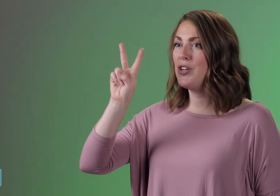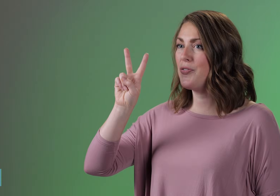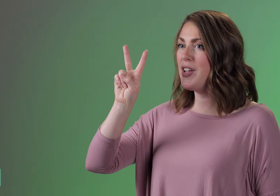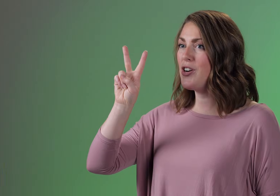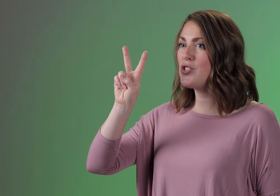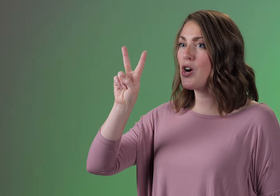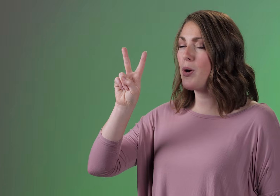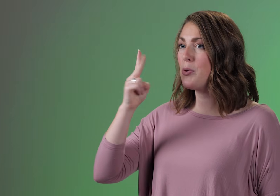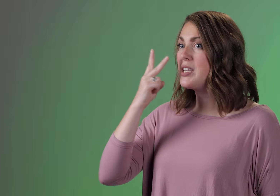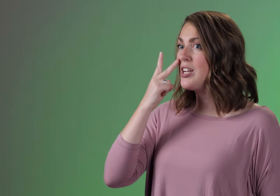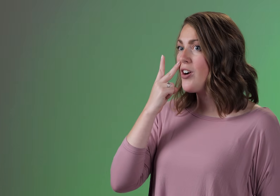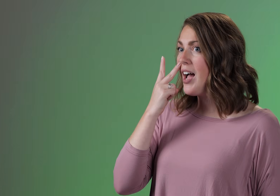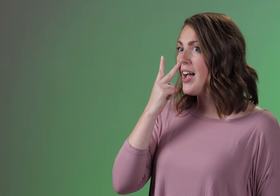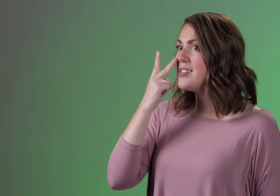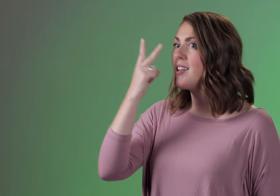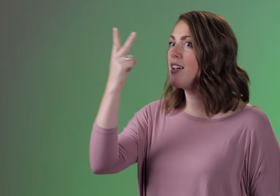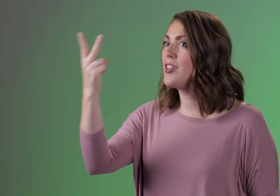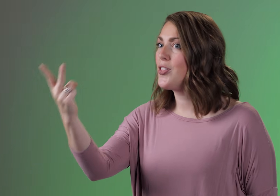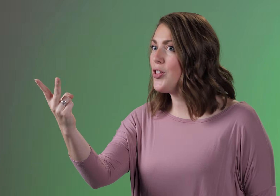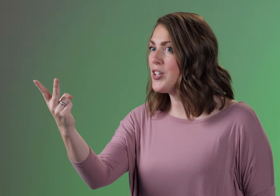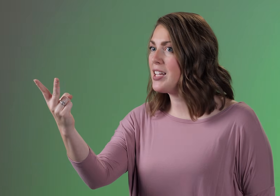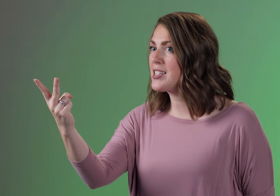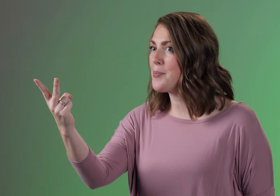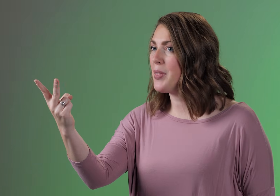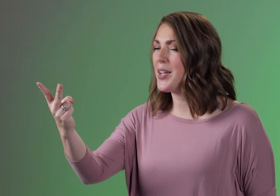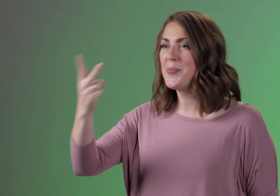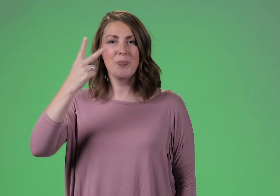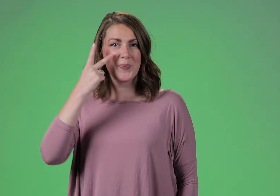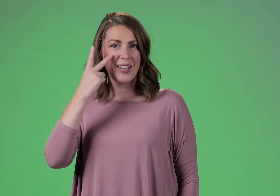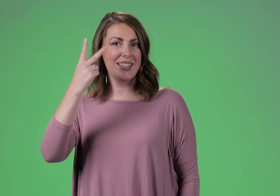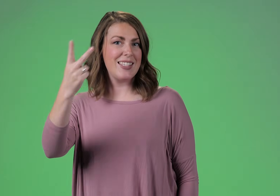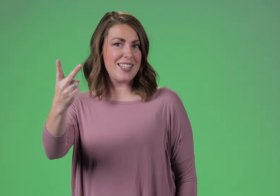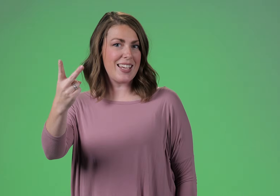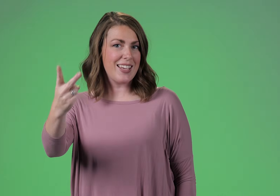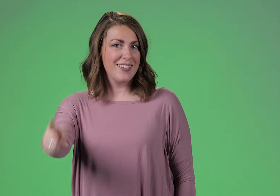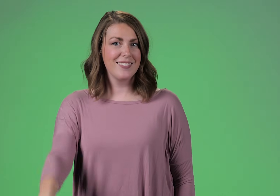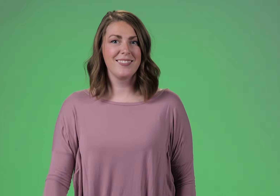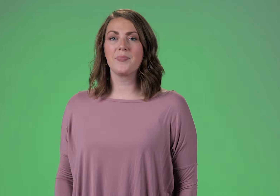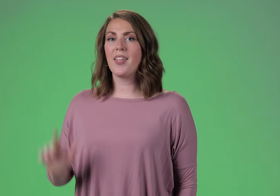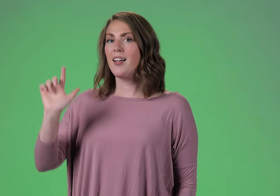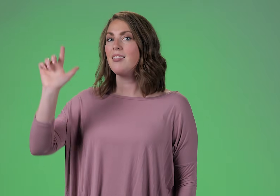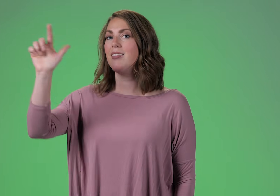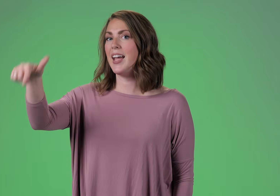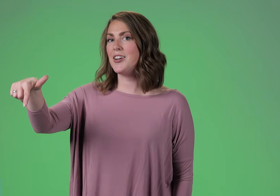Your fingers are representing your eyes looking at something. SEE LATER